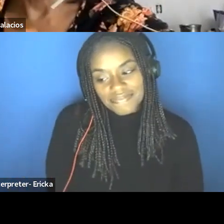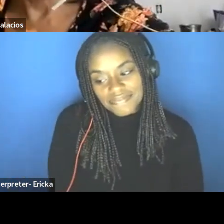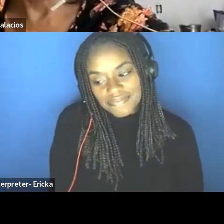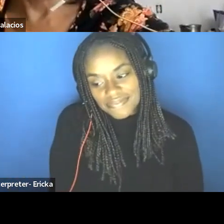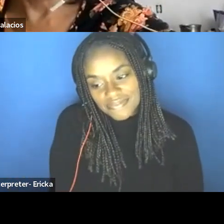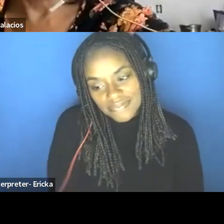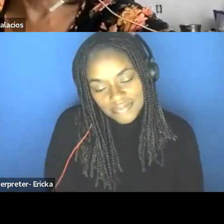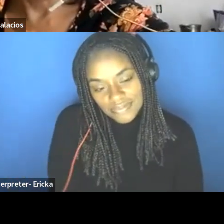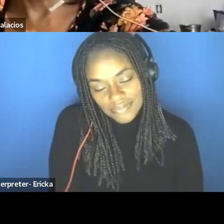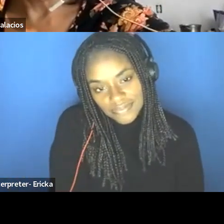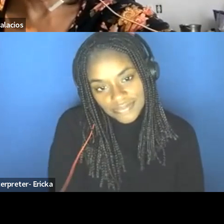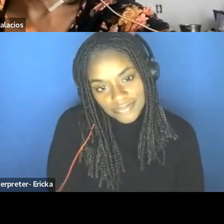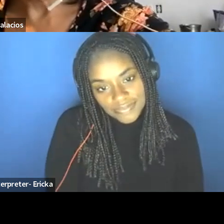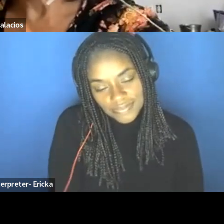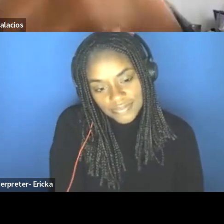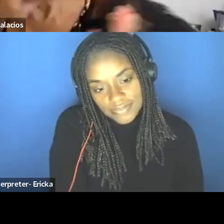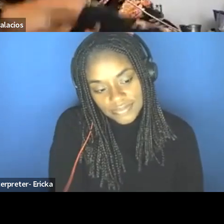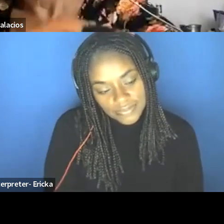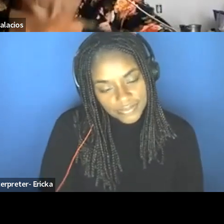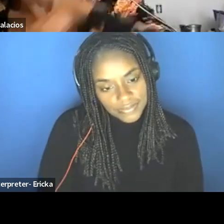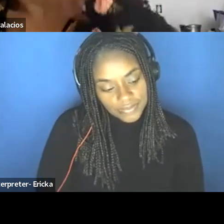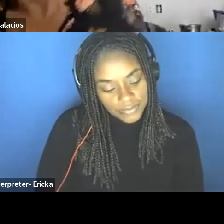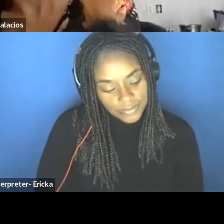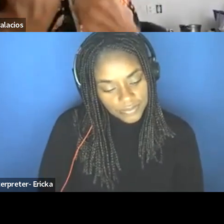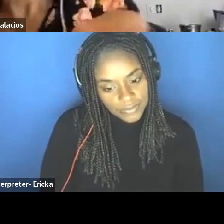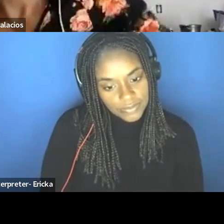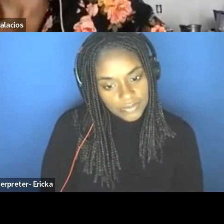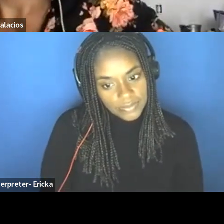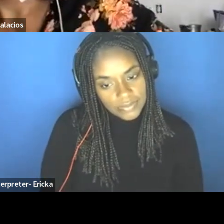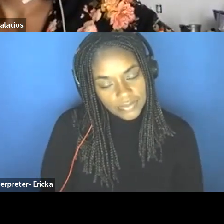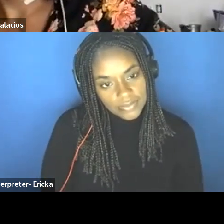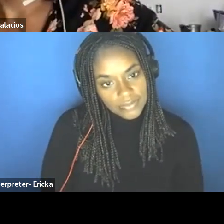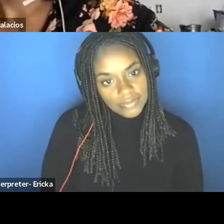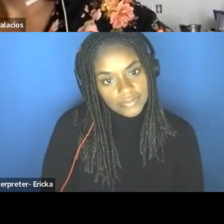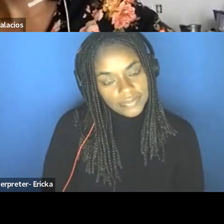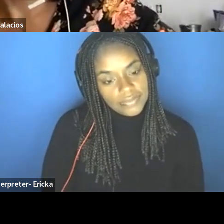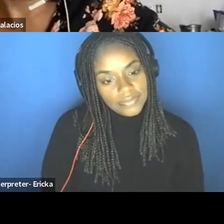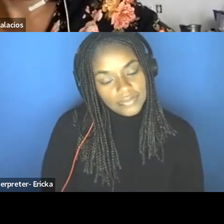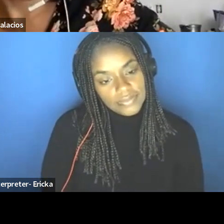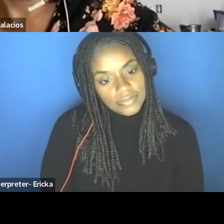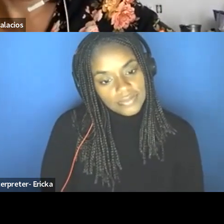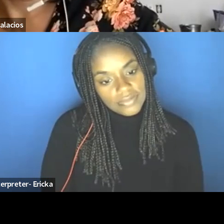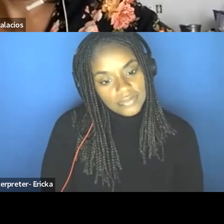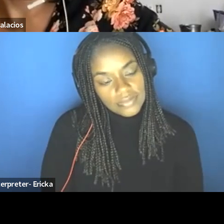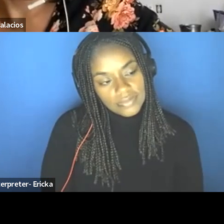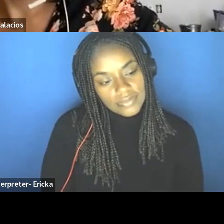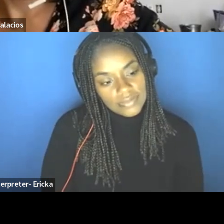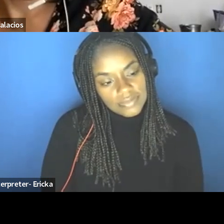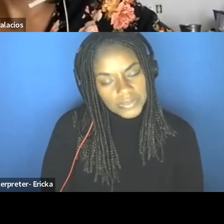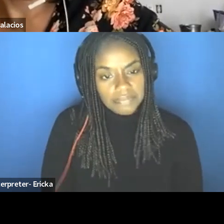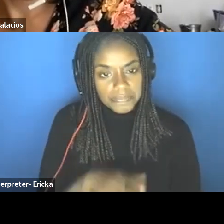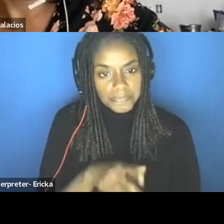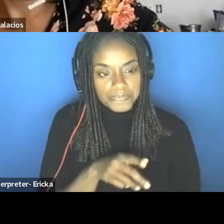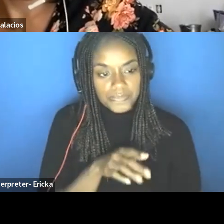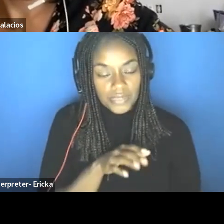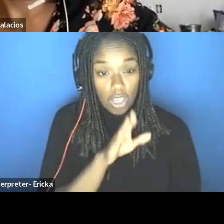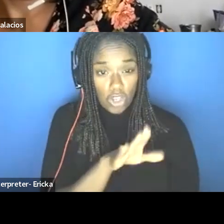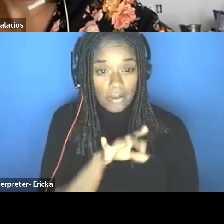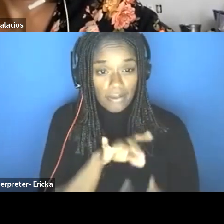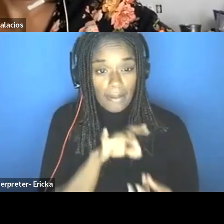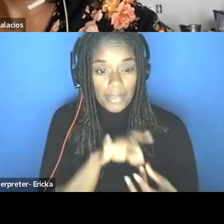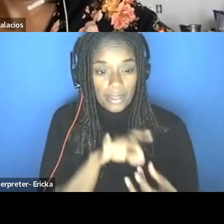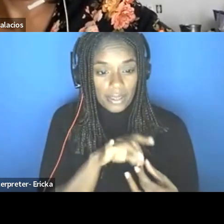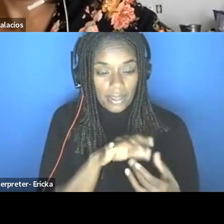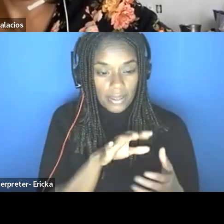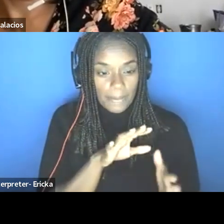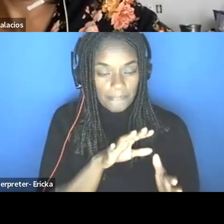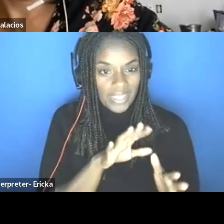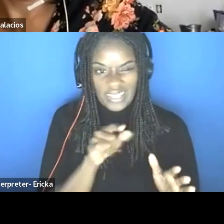And I am used to saying that.